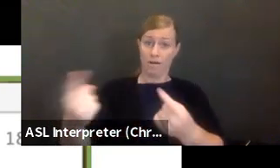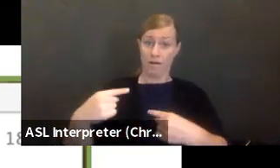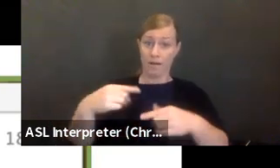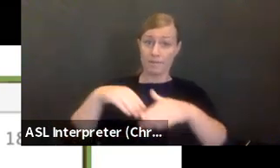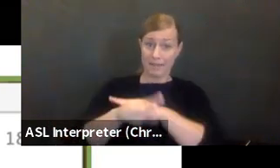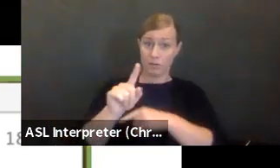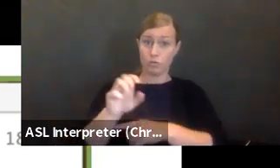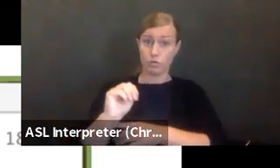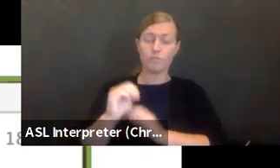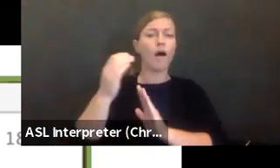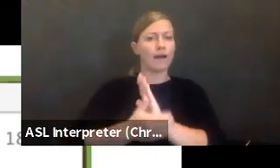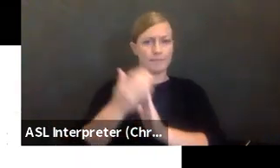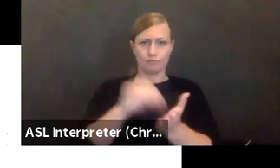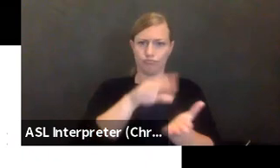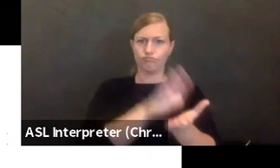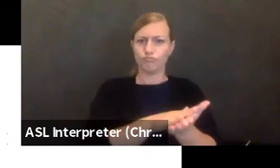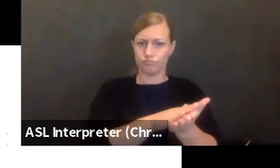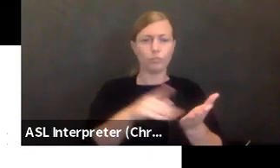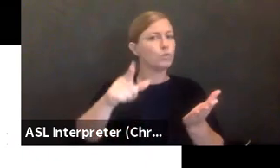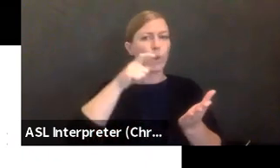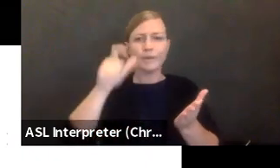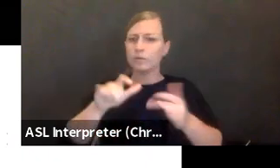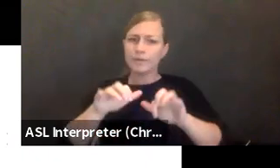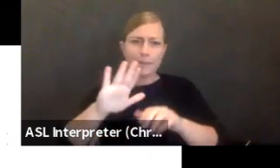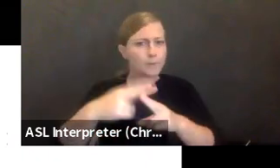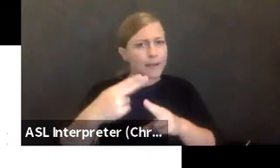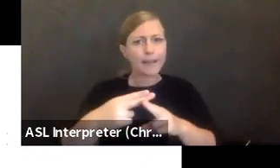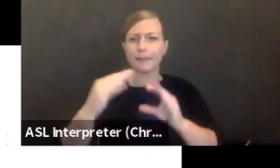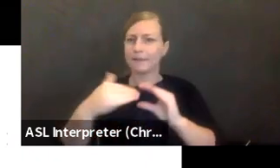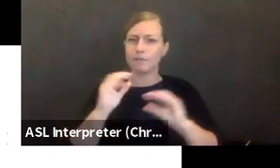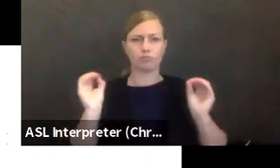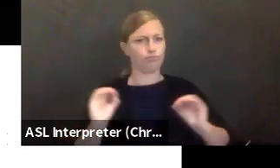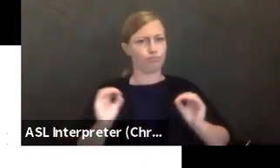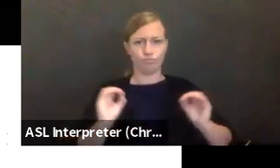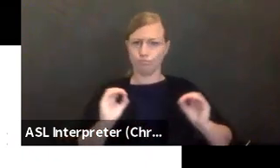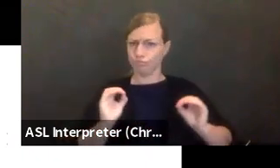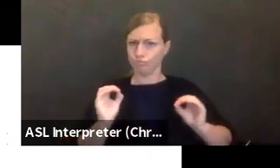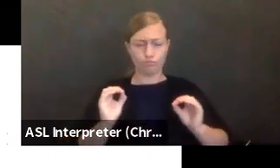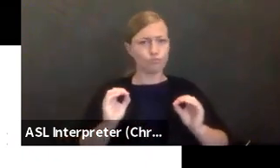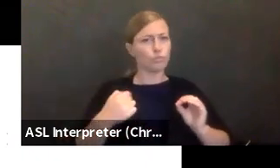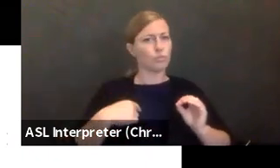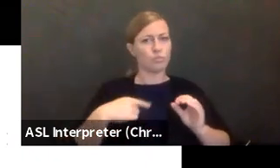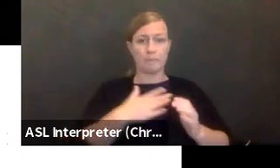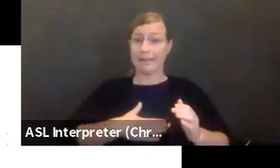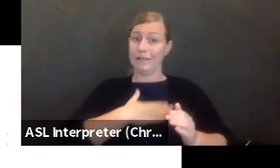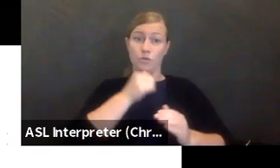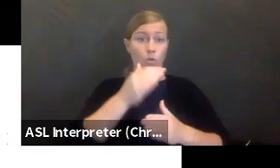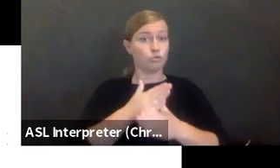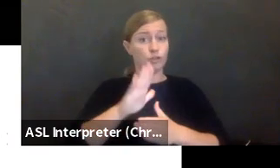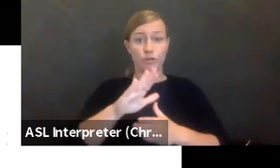A few logistics. Number one we will talk about clock hours, the number one question we get all the time. Clock hours Are based on attendance; your Being here counts as attendance for part one. Clock hours are being recorded for you and your attendance is being taken you do not need to type in your name or email